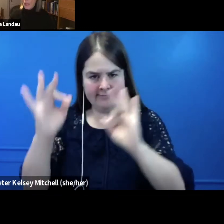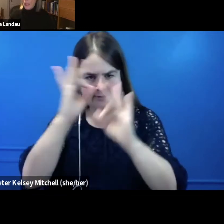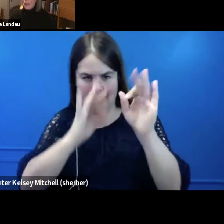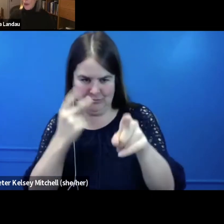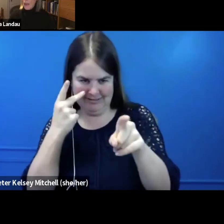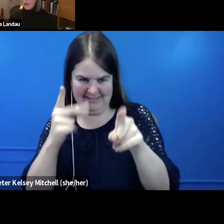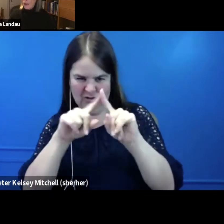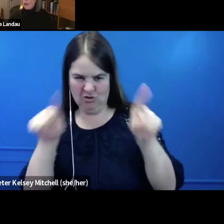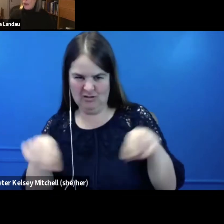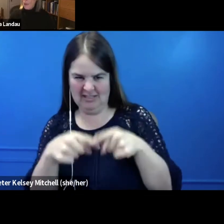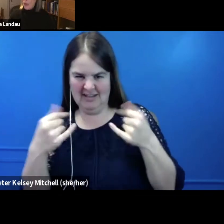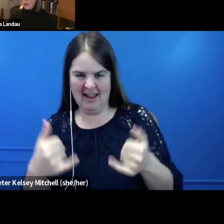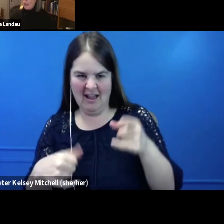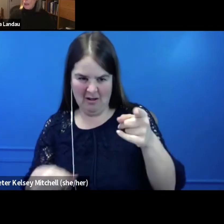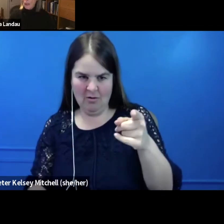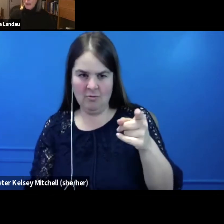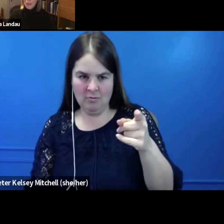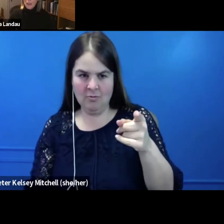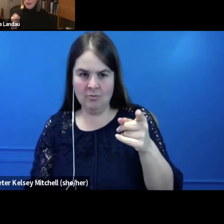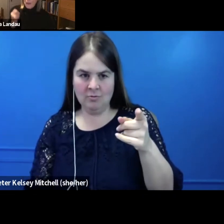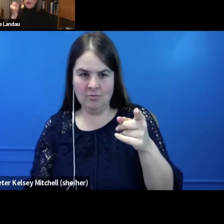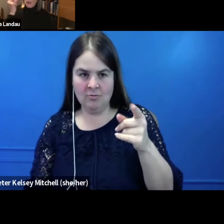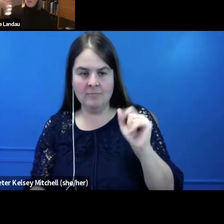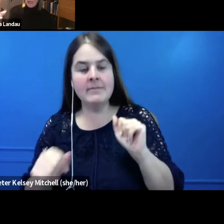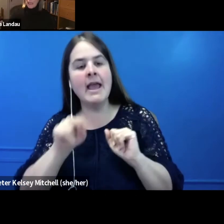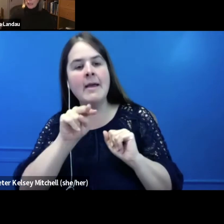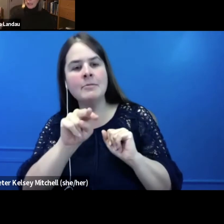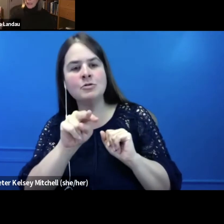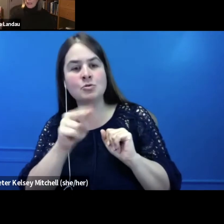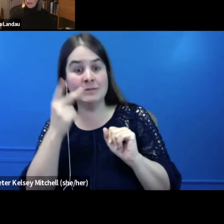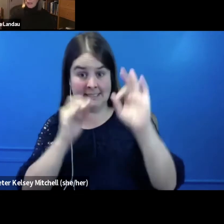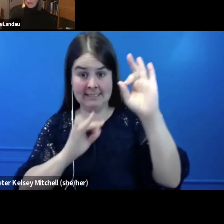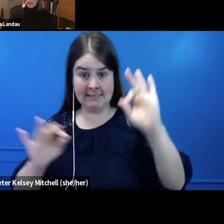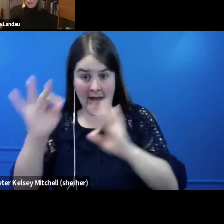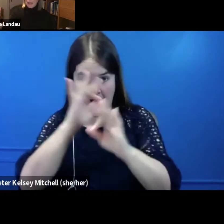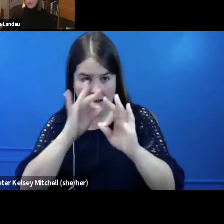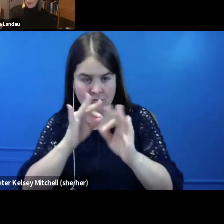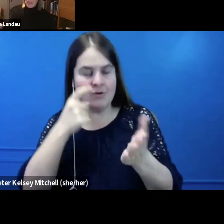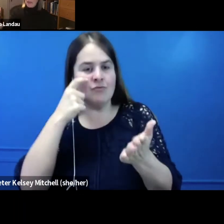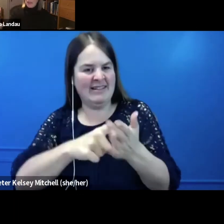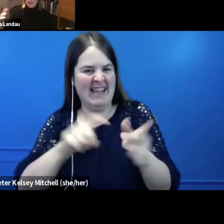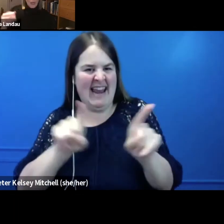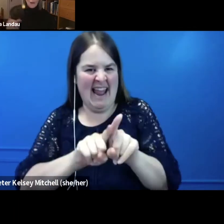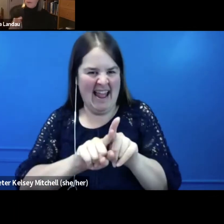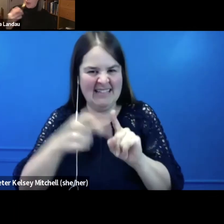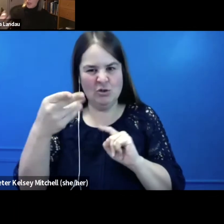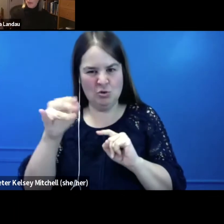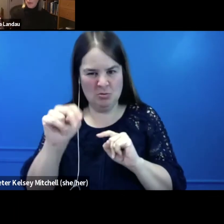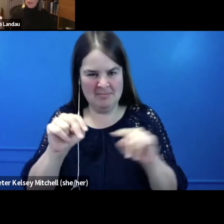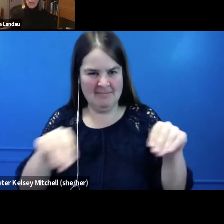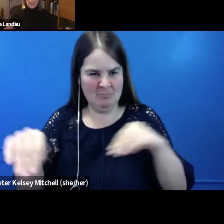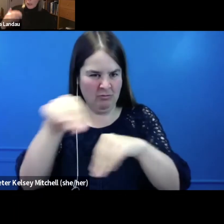and when they go undergo motion to give you immediately